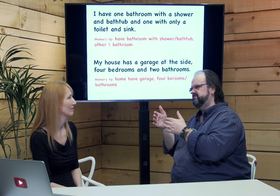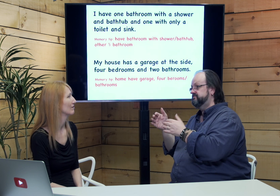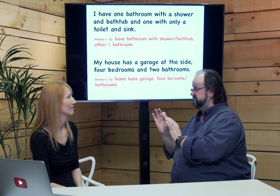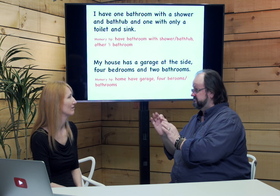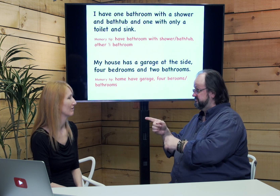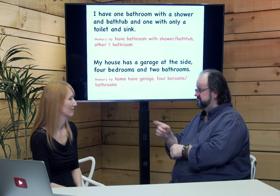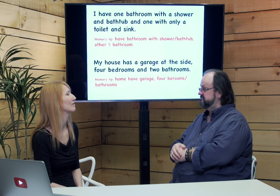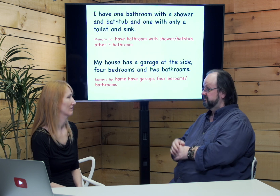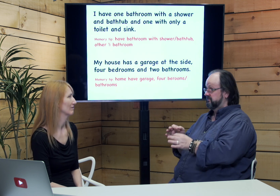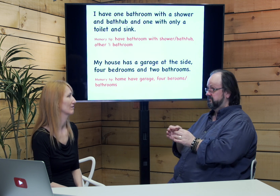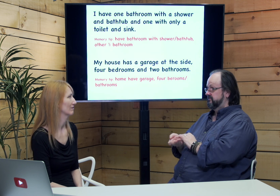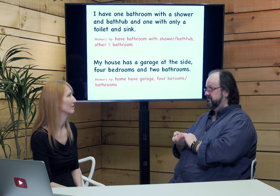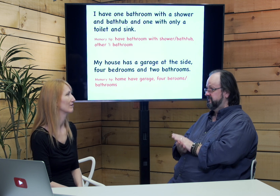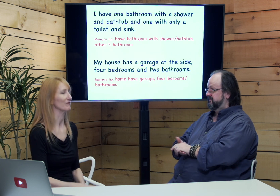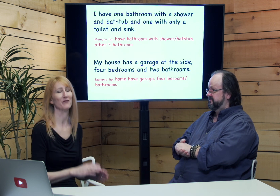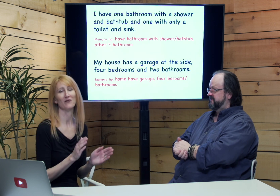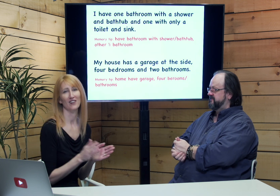don't do that. Okay? Explain to them.